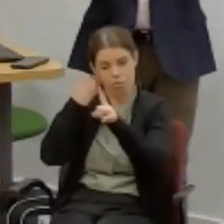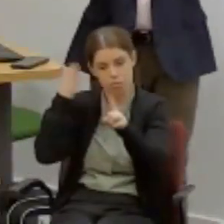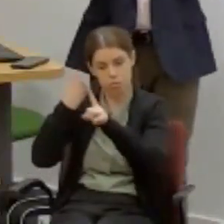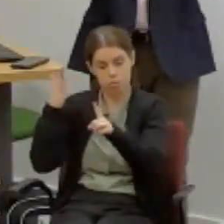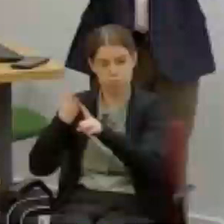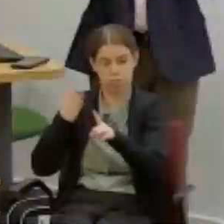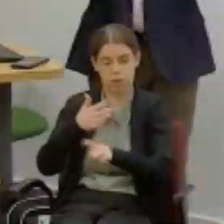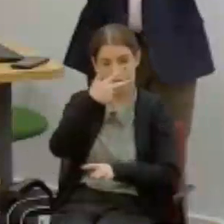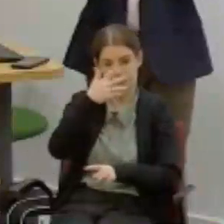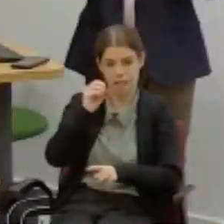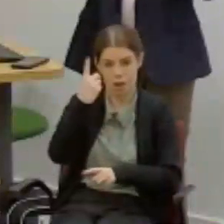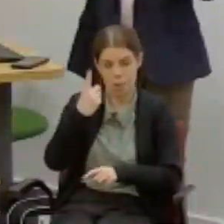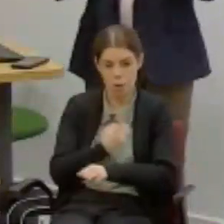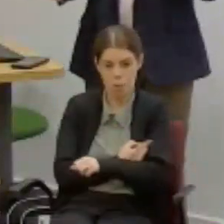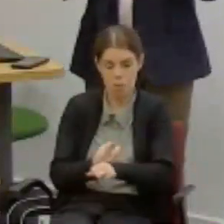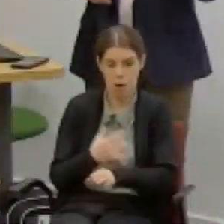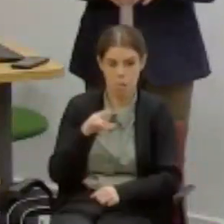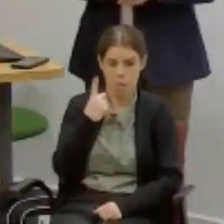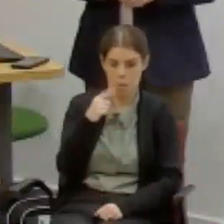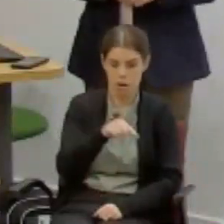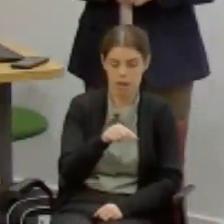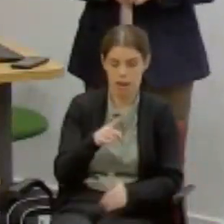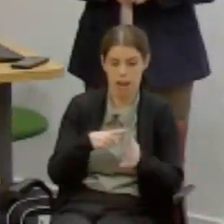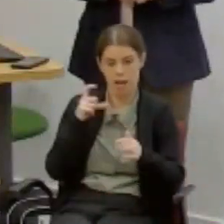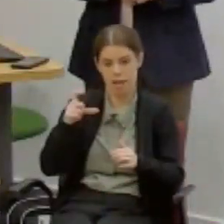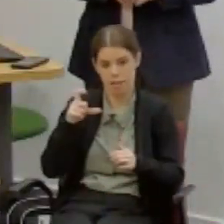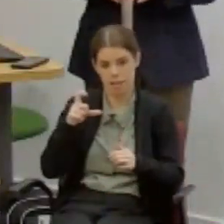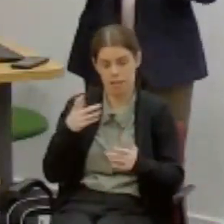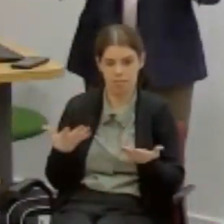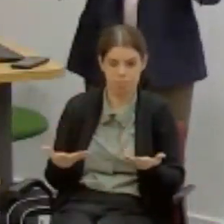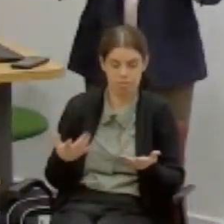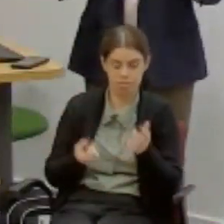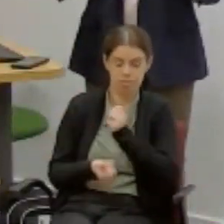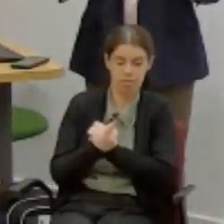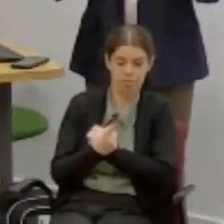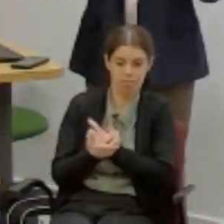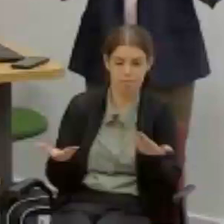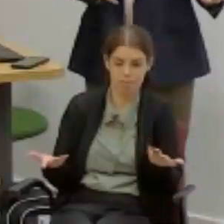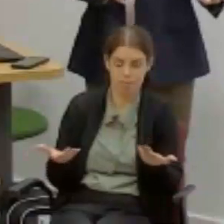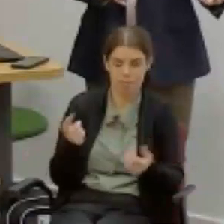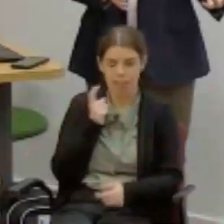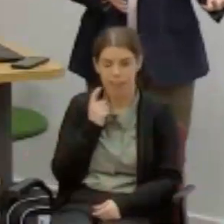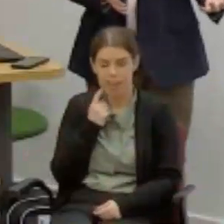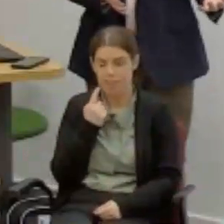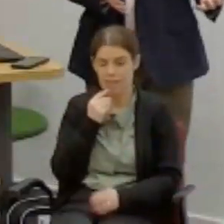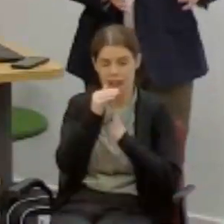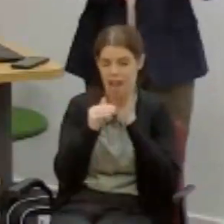were all doing 80 headers, because one of them might accidentally bump the head on the ball so seem easy to say, well under 12 doesn't happen in match.